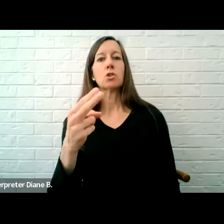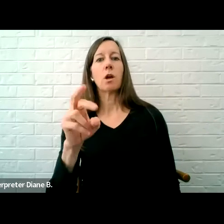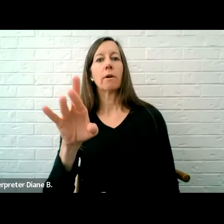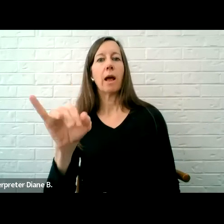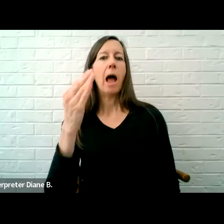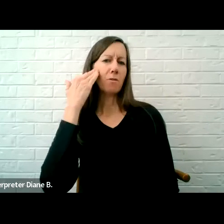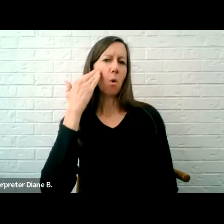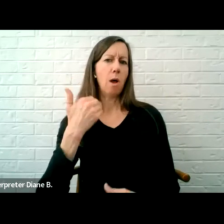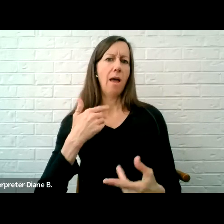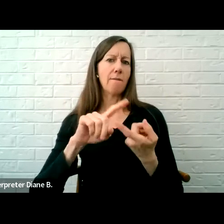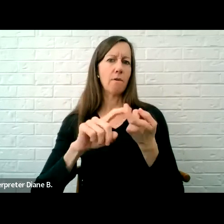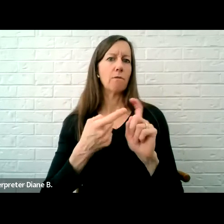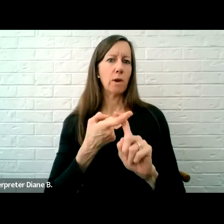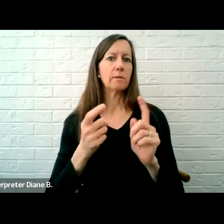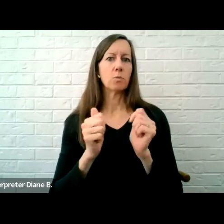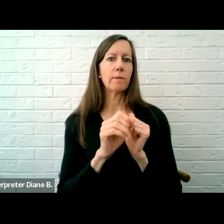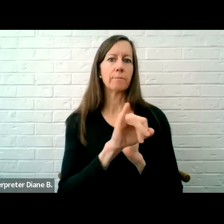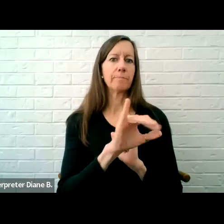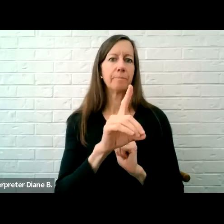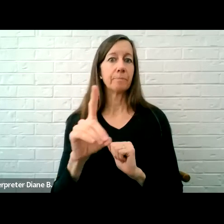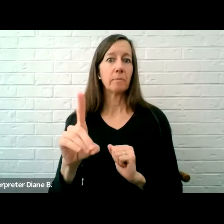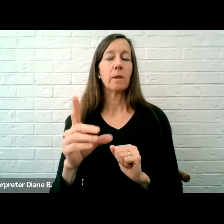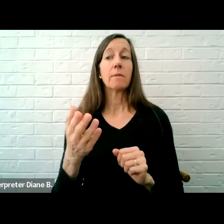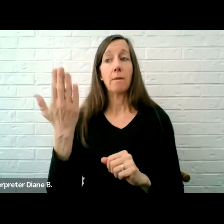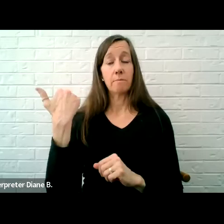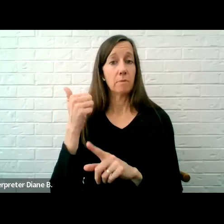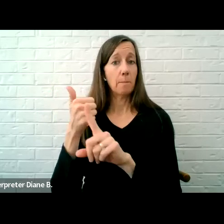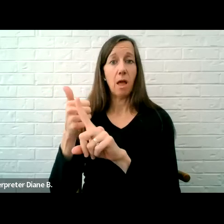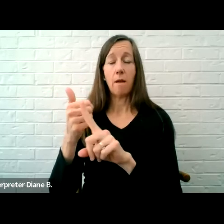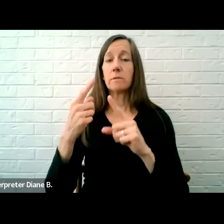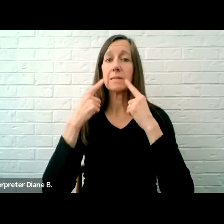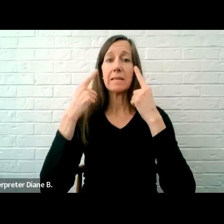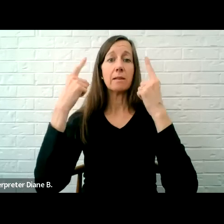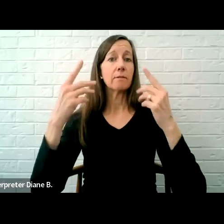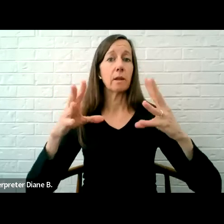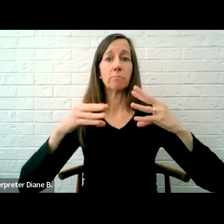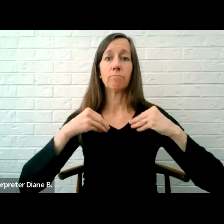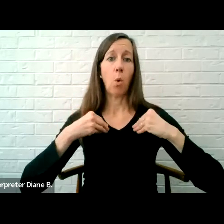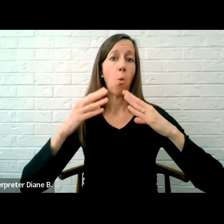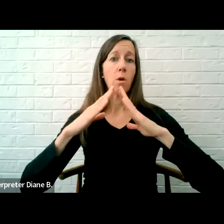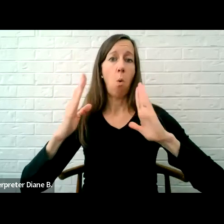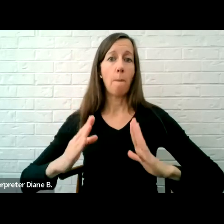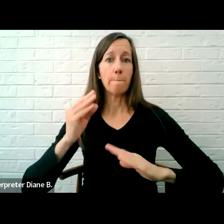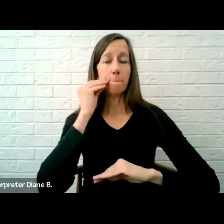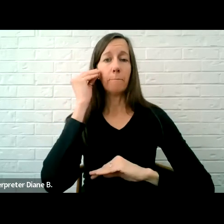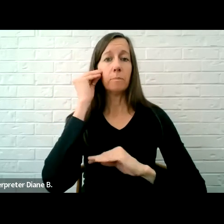disability, successful successfully become home owners, despite having very, very limited incomes,